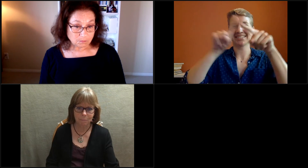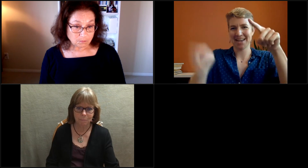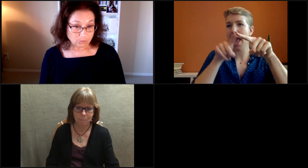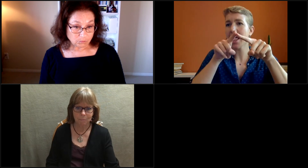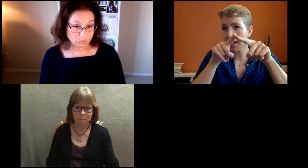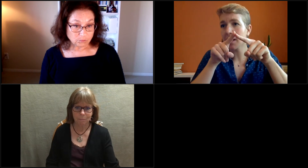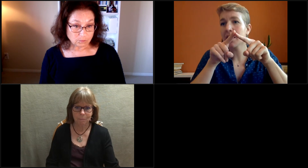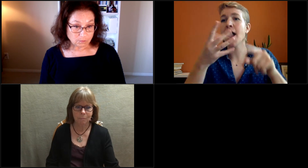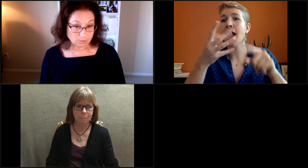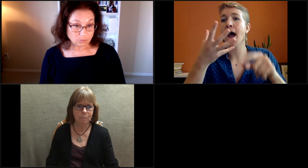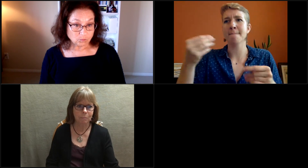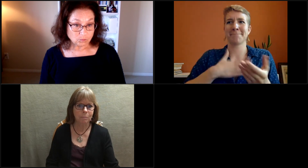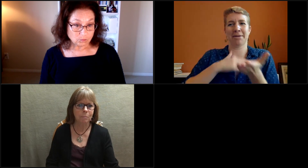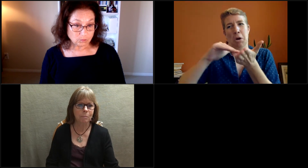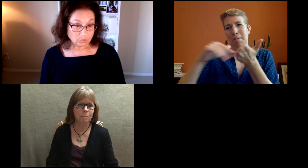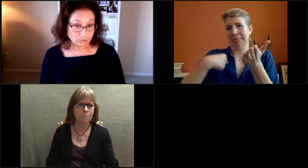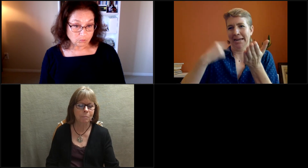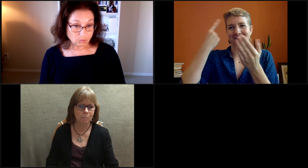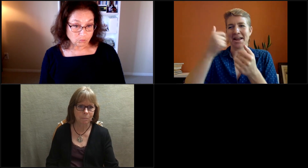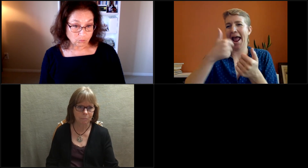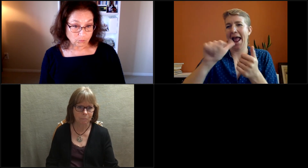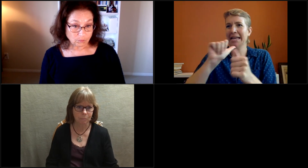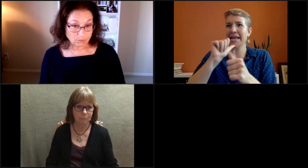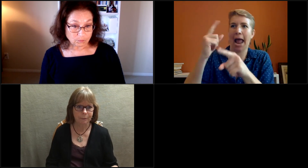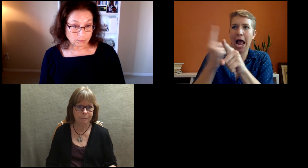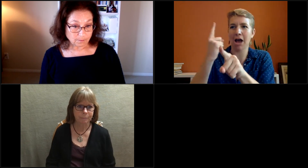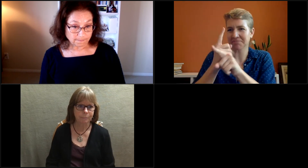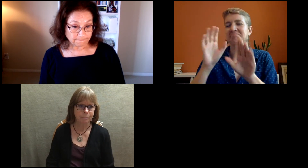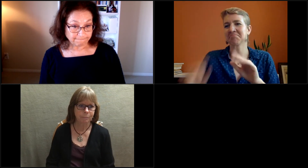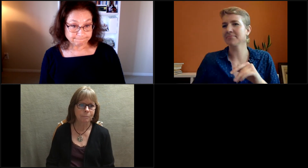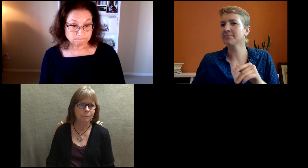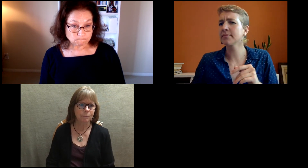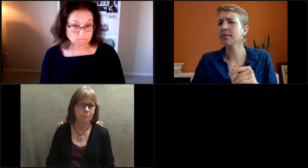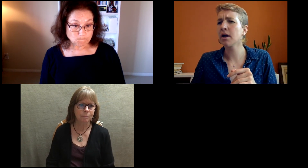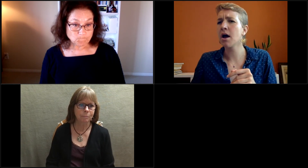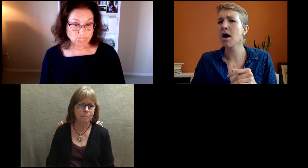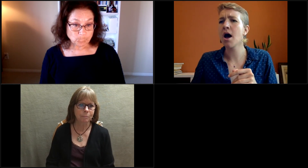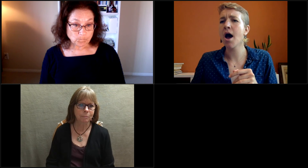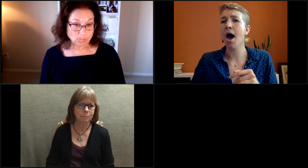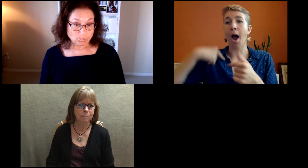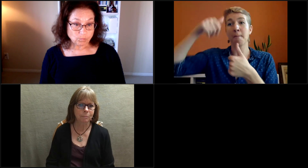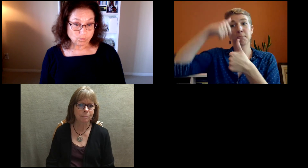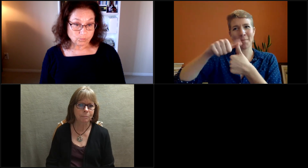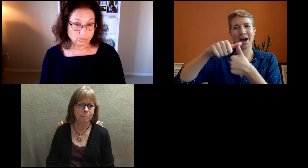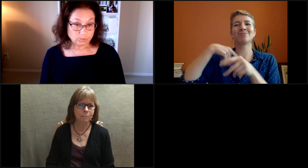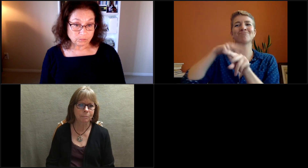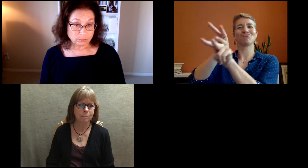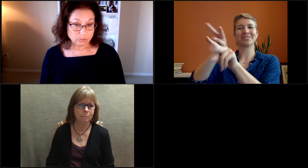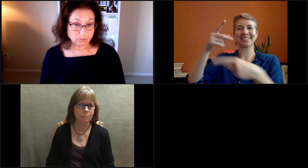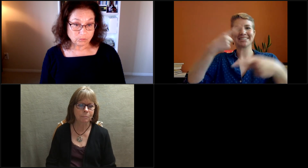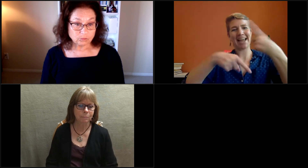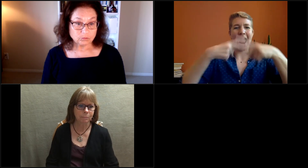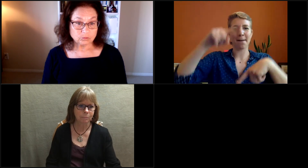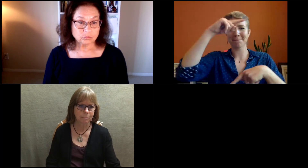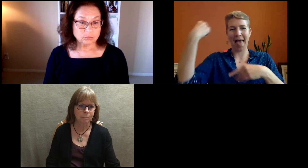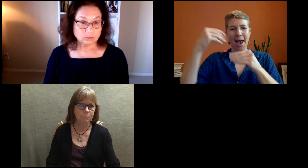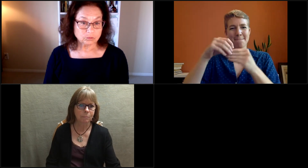So, he says: “My question relates to grammaticalization of SELF within the cycle. Please forgive me for any inaccuracies.